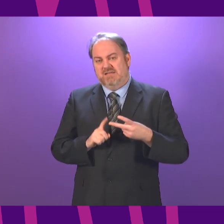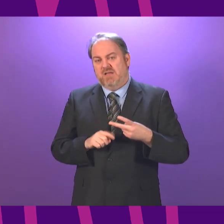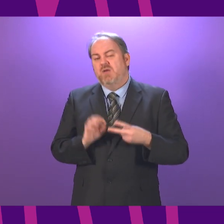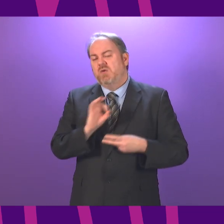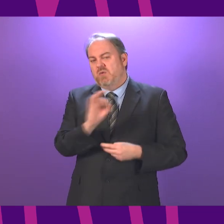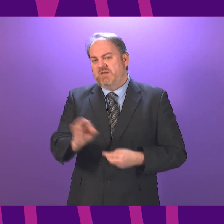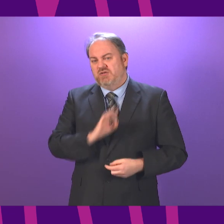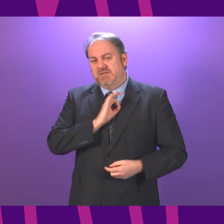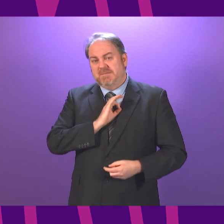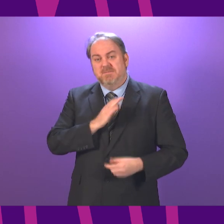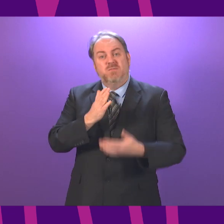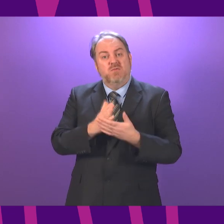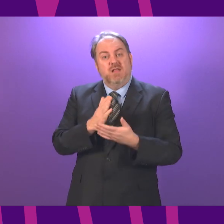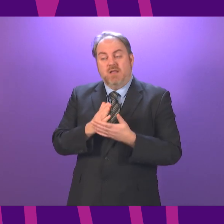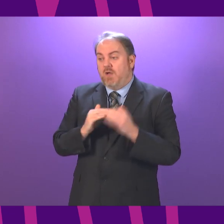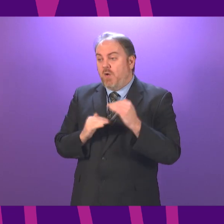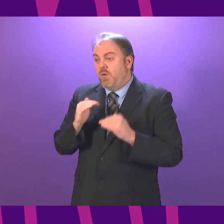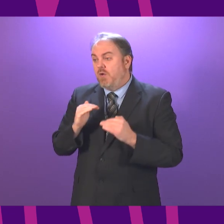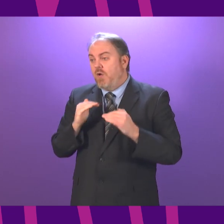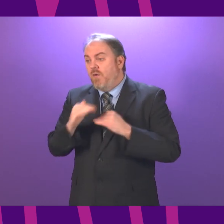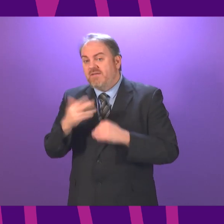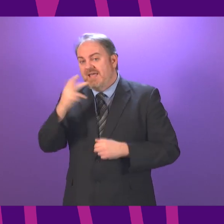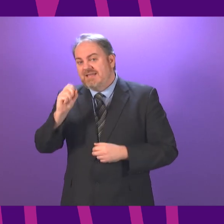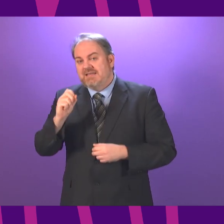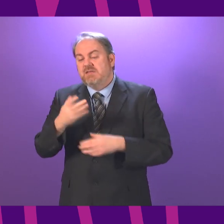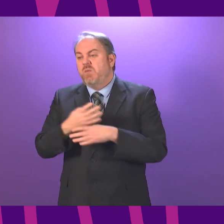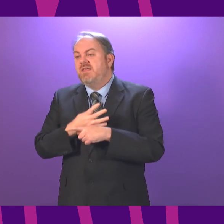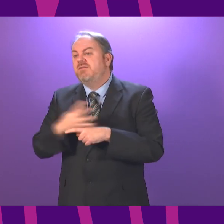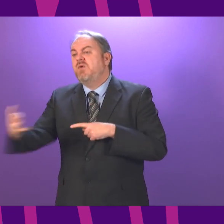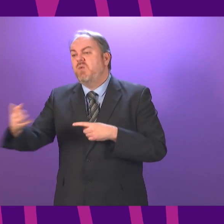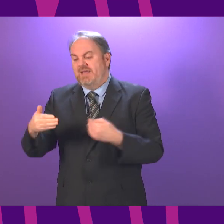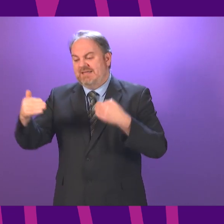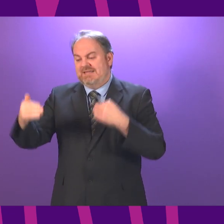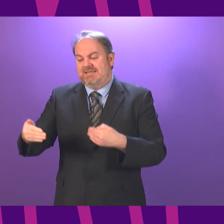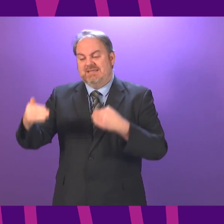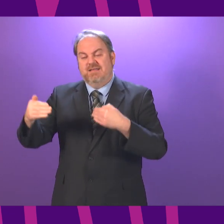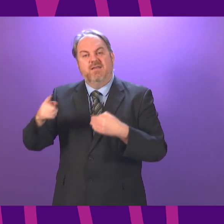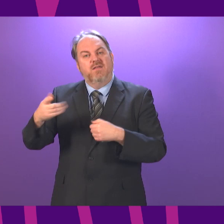said that we would do over-80s within four weeks, which was always that first week in February.